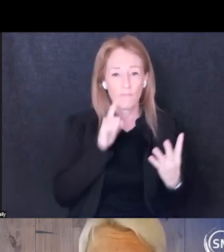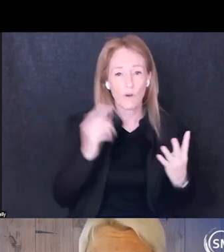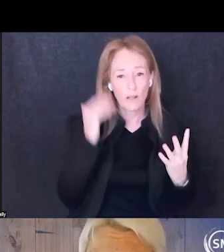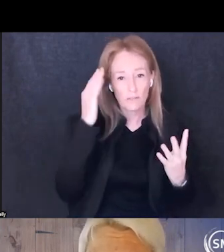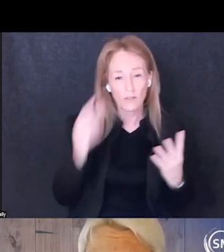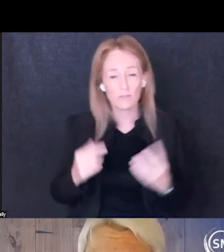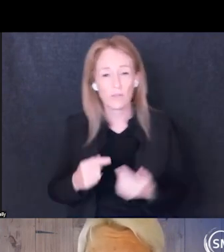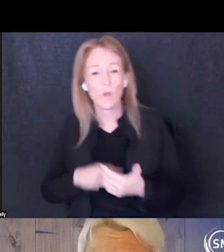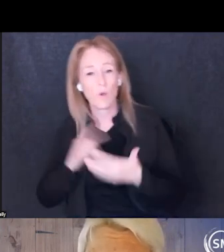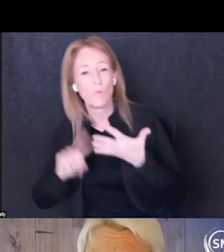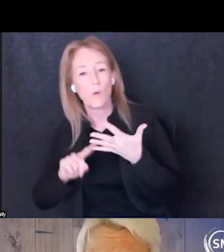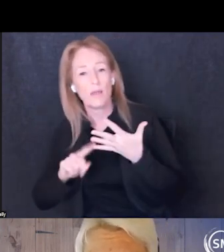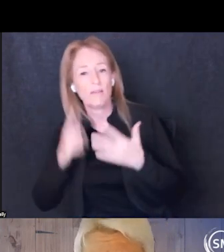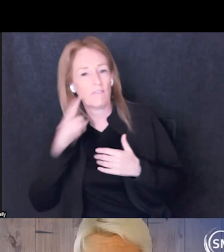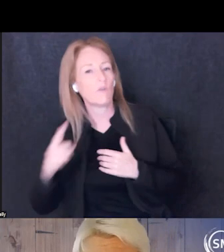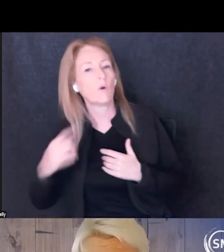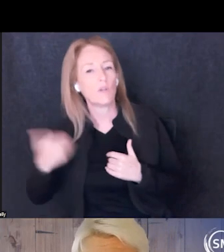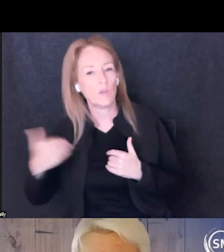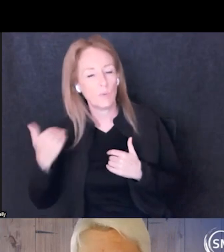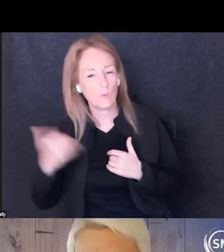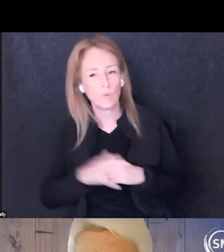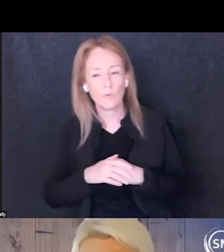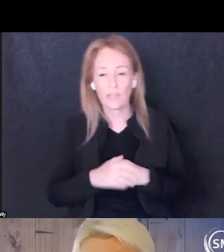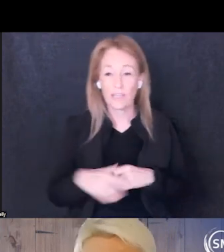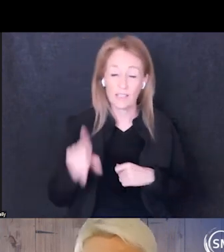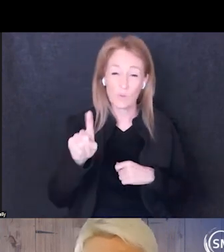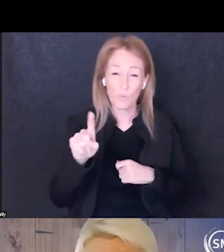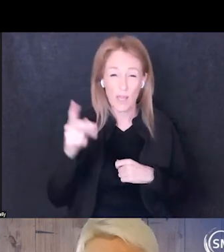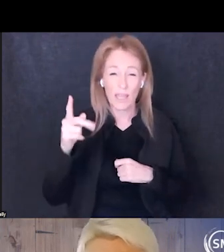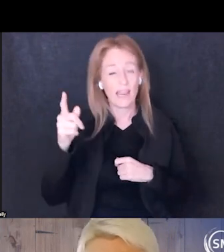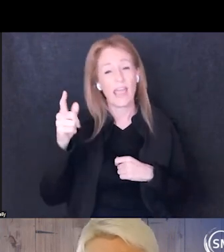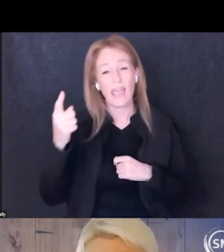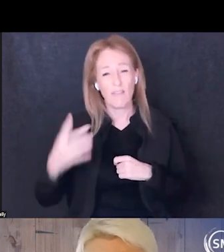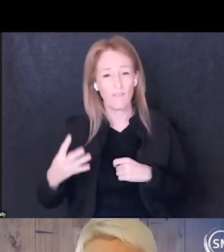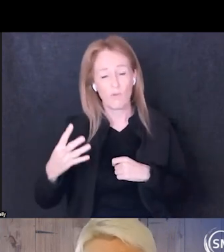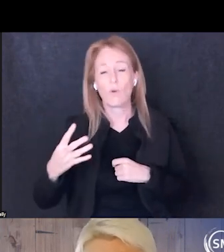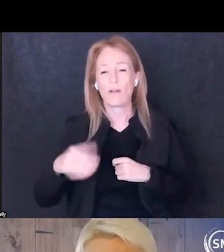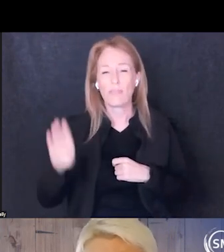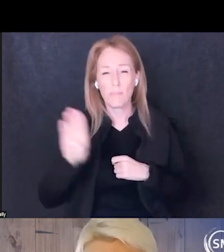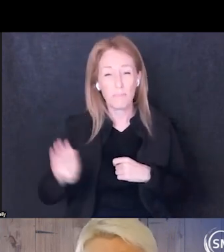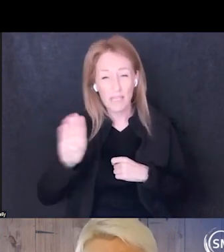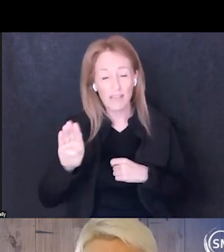THIS IS A MAJOR INVESTMENT OF ONE AND A QUARTER BILLION DOLLARS OVER NINE YEARS TO EXPAND